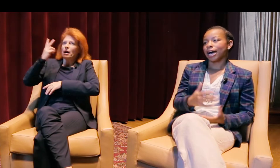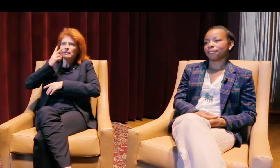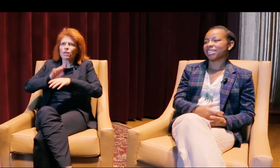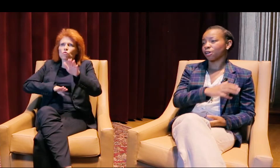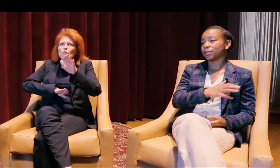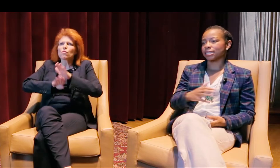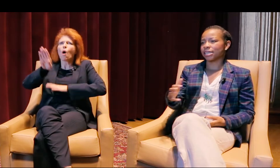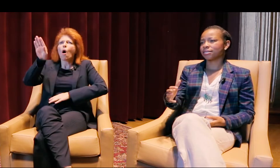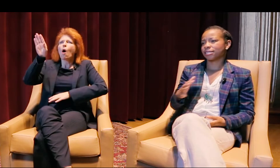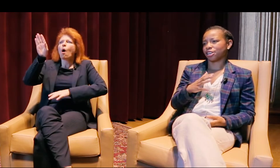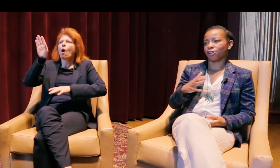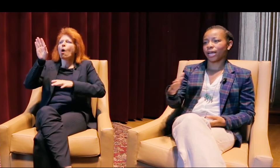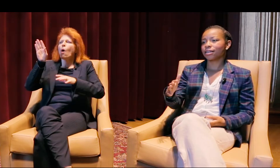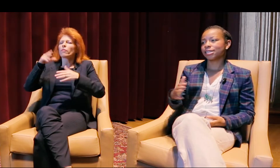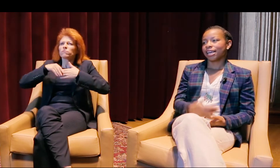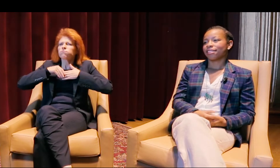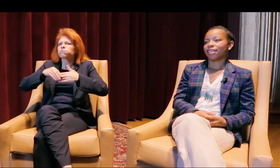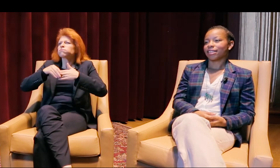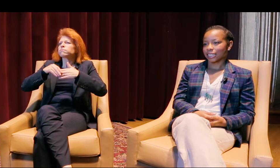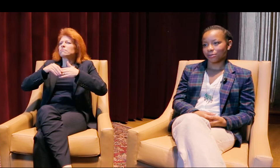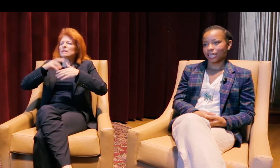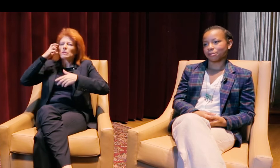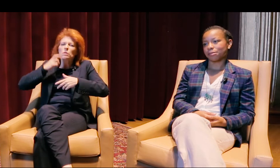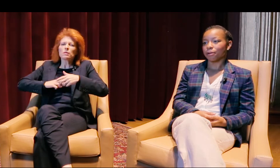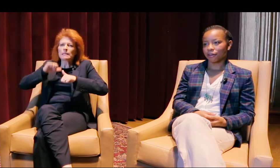seeing resilience and grit, that's what keeps me motivated.